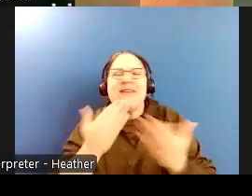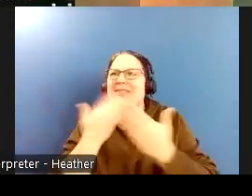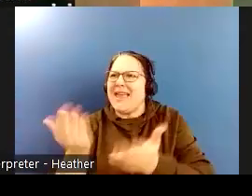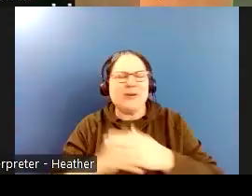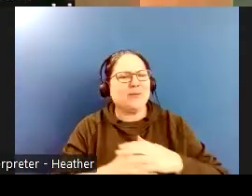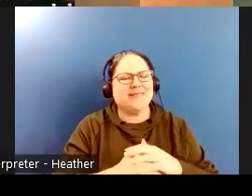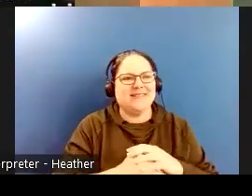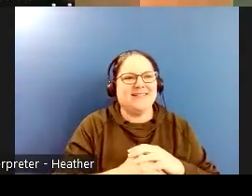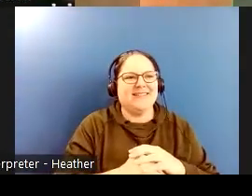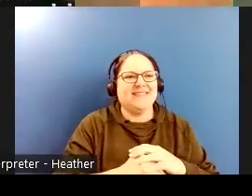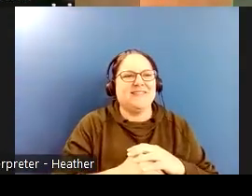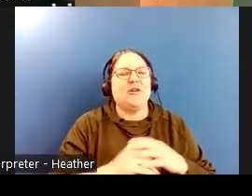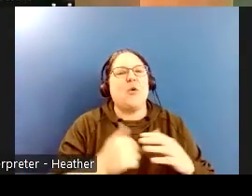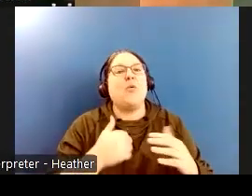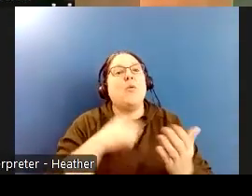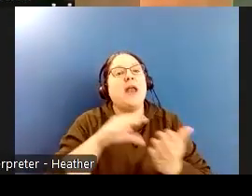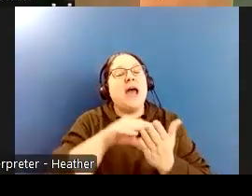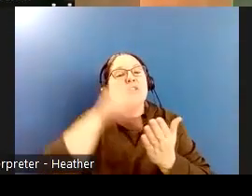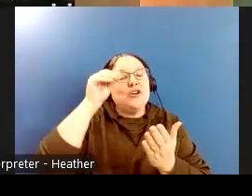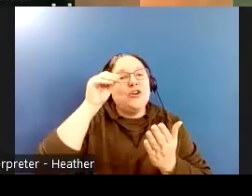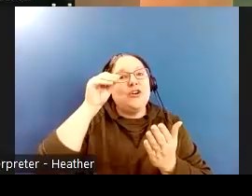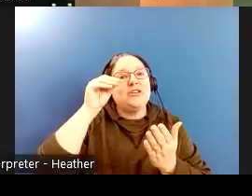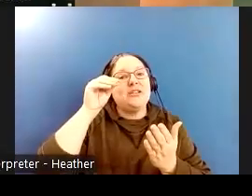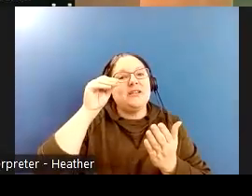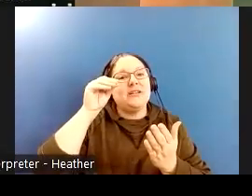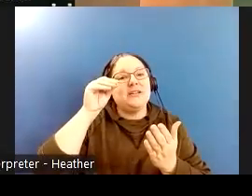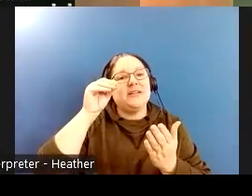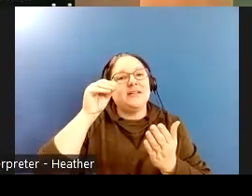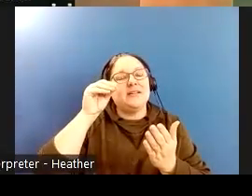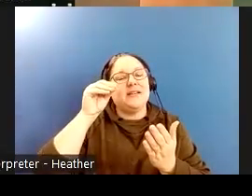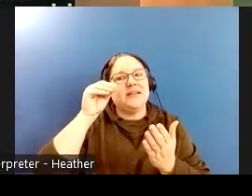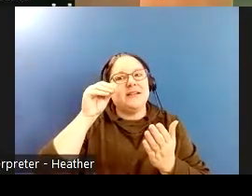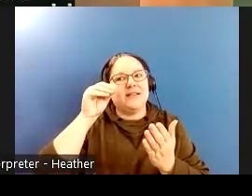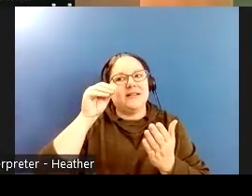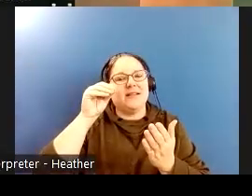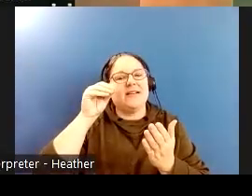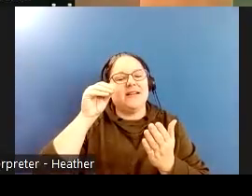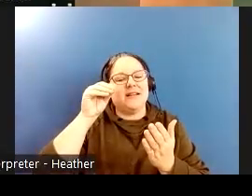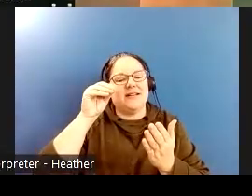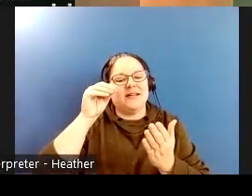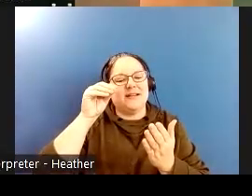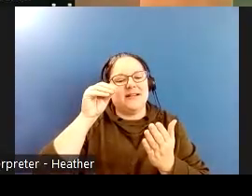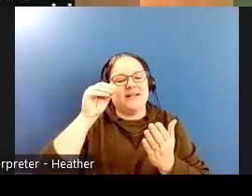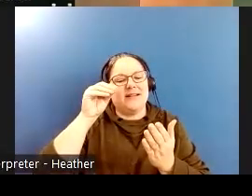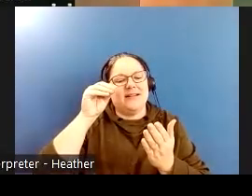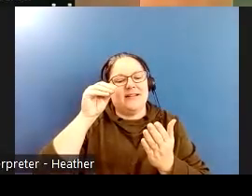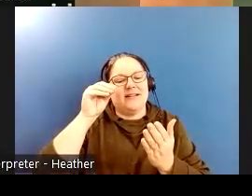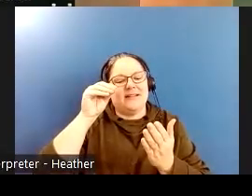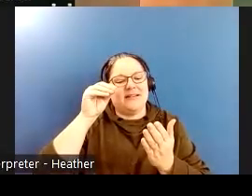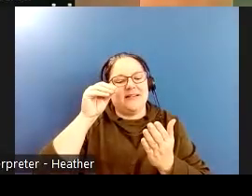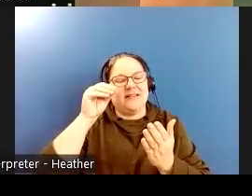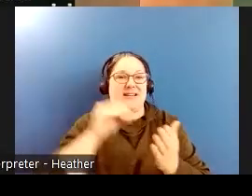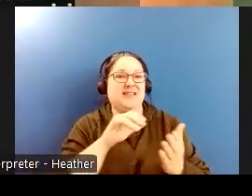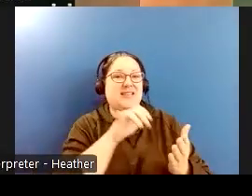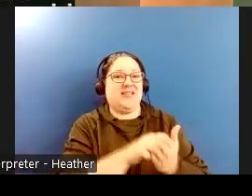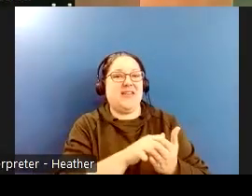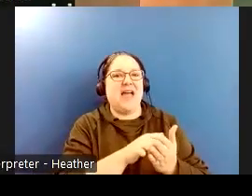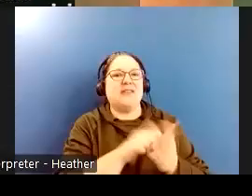the other thing that I found was that actually uh there was residents spent less time with patients